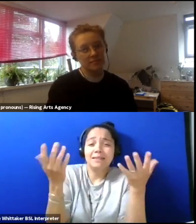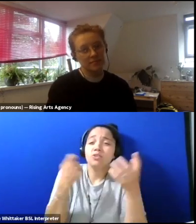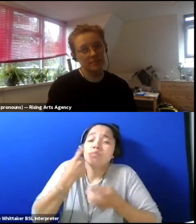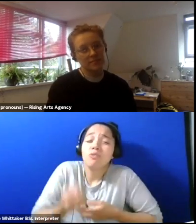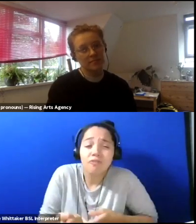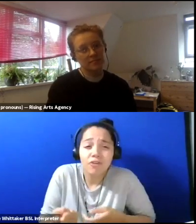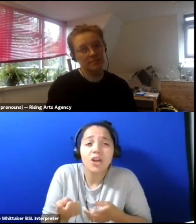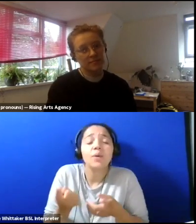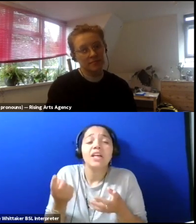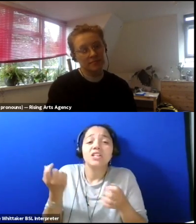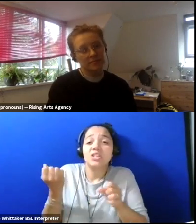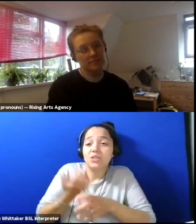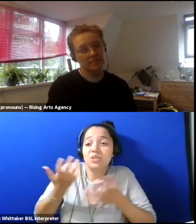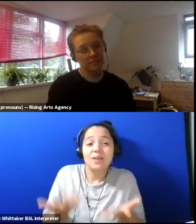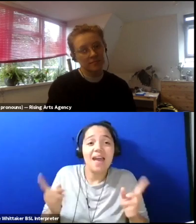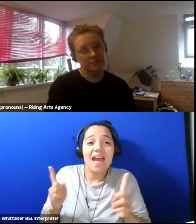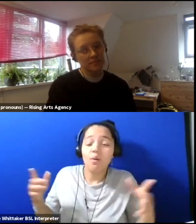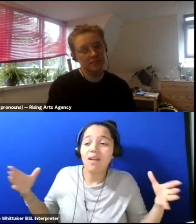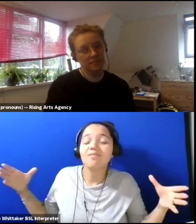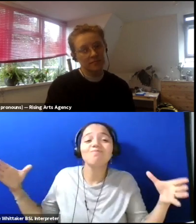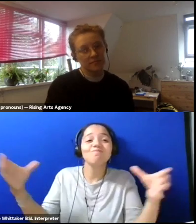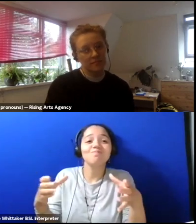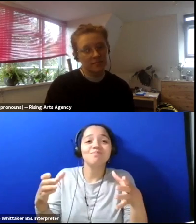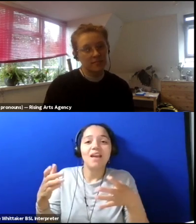And so what we're going to do is we're going to form a human chain